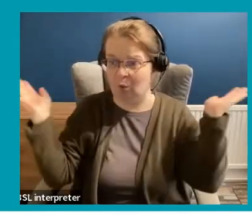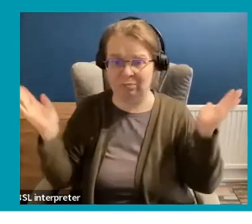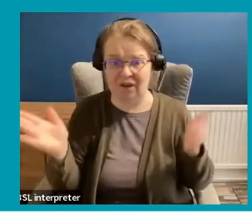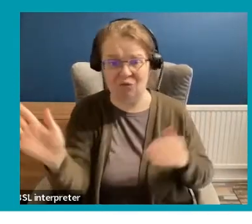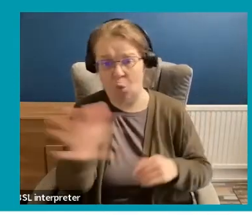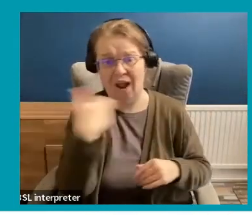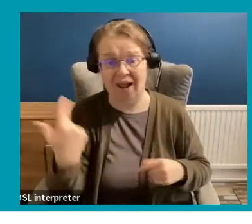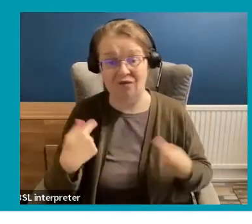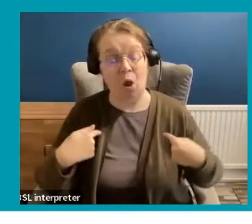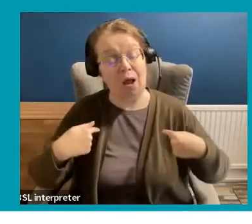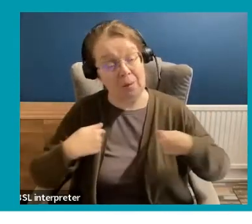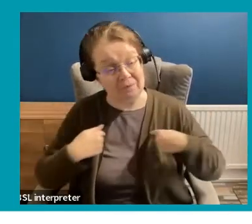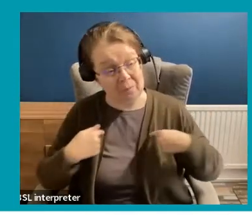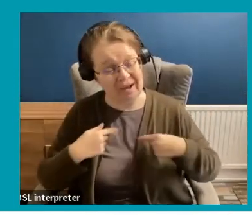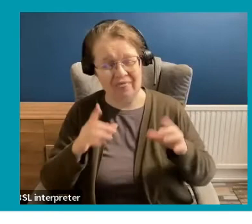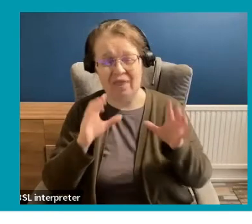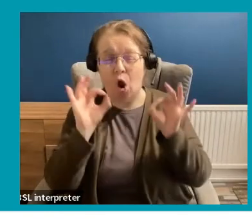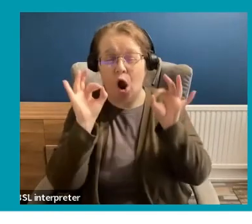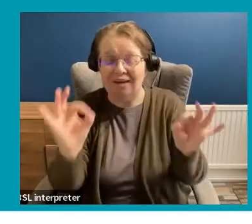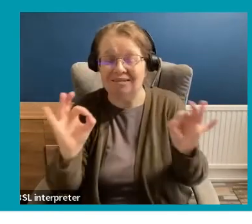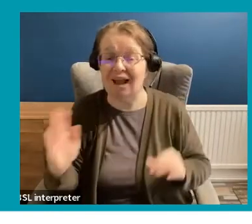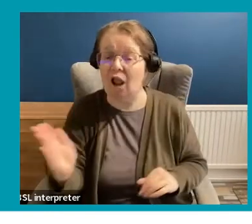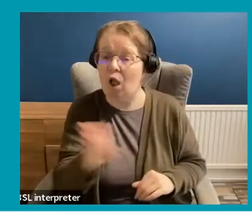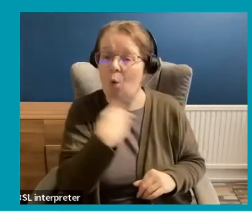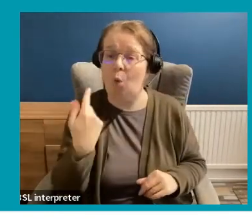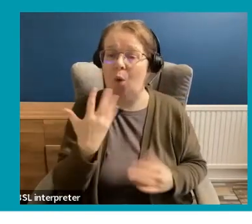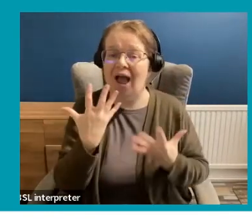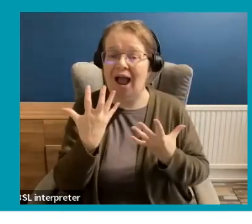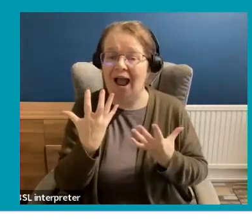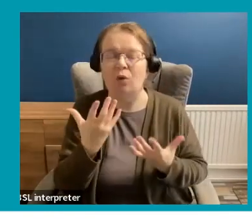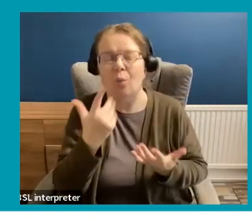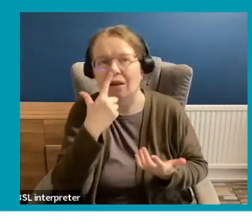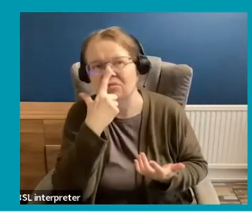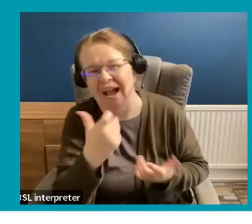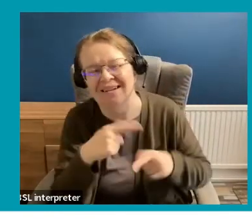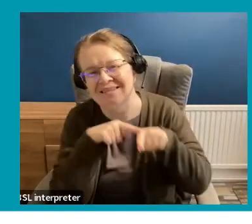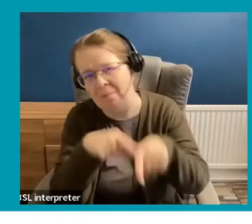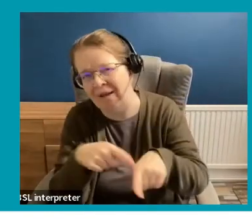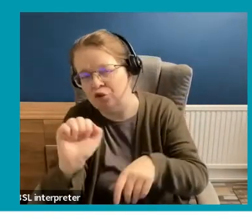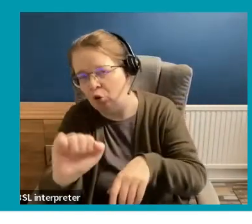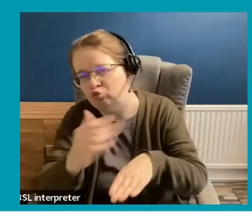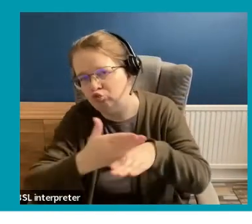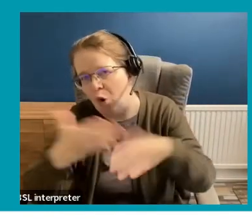for me the idea would be that everybody now that can, depends on the job, has that choice.